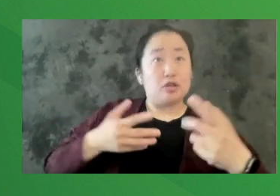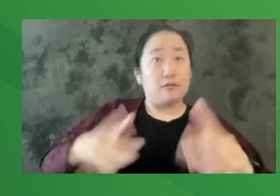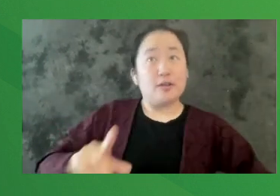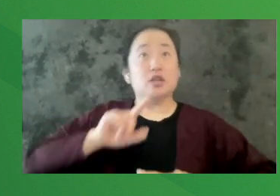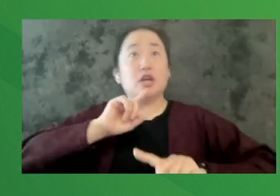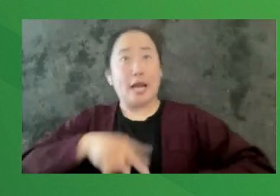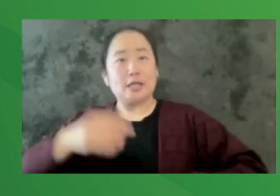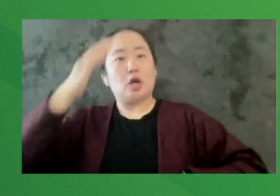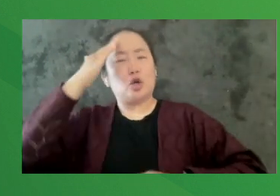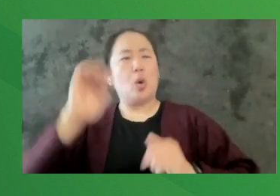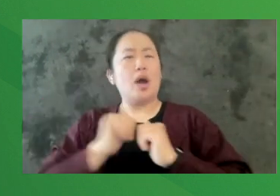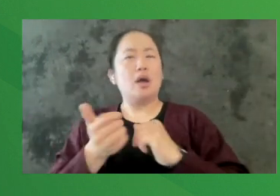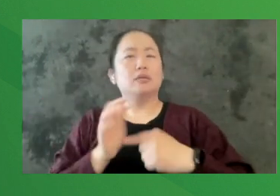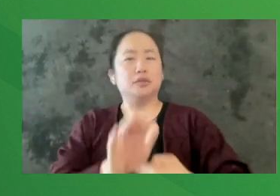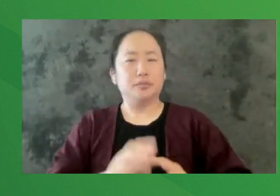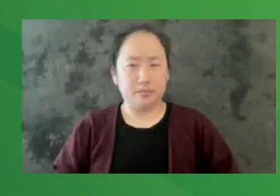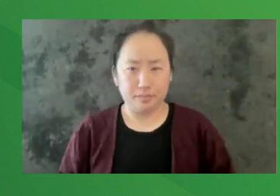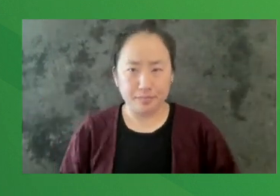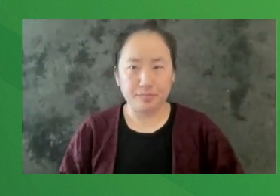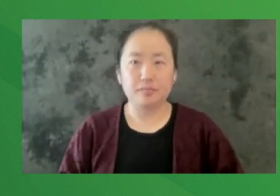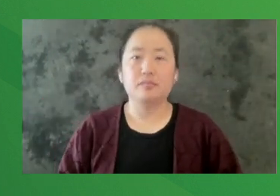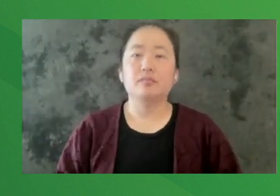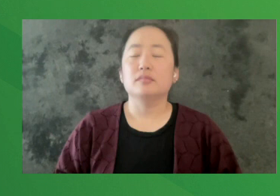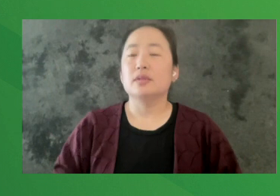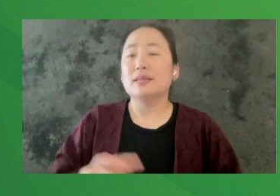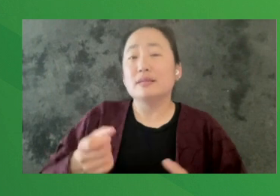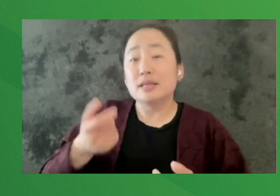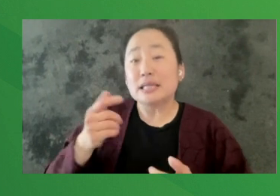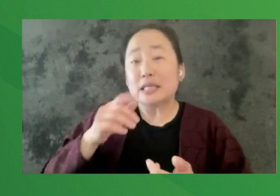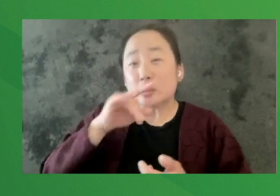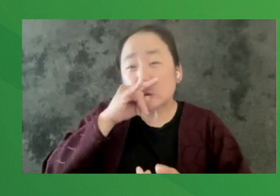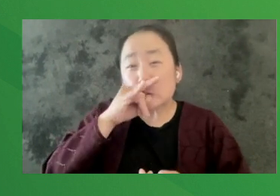can understand the issue relevant to the question. They can assess their options.